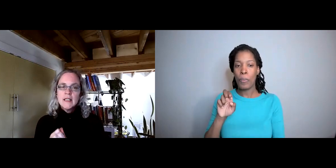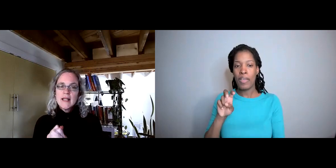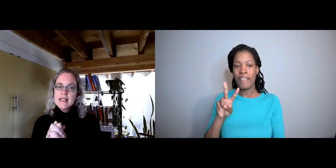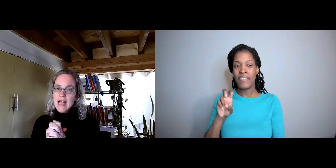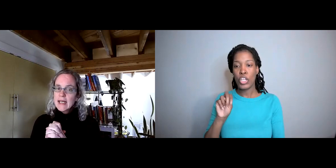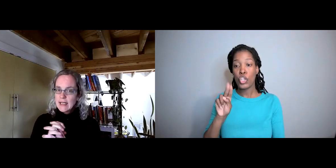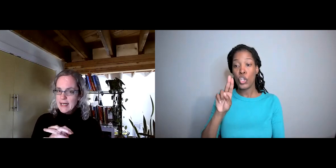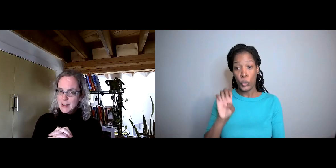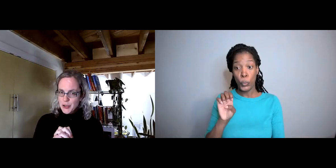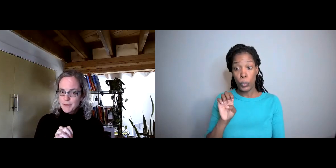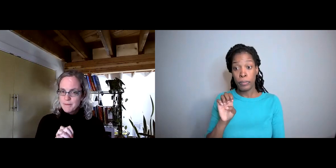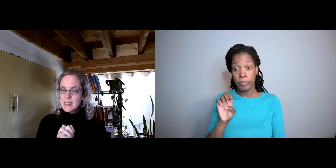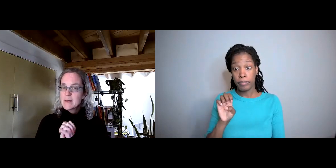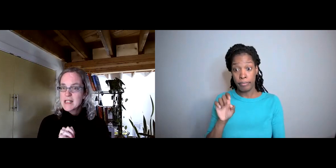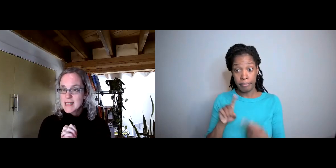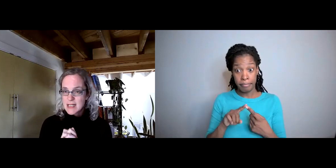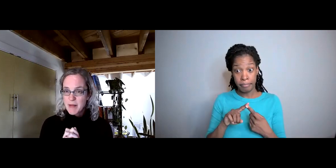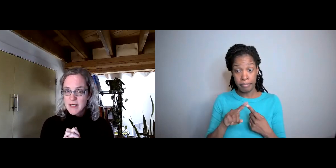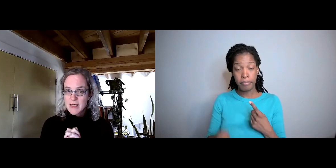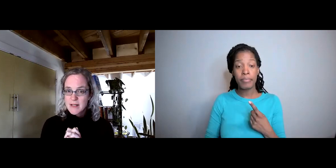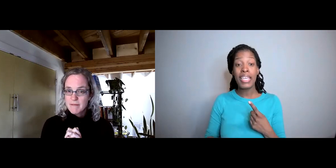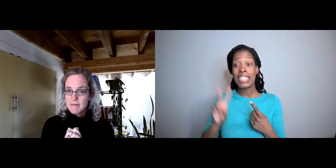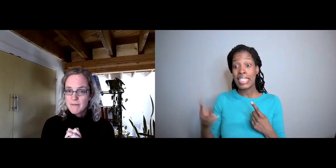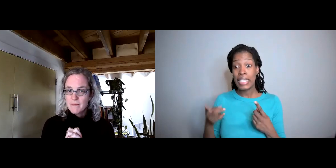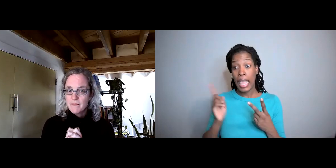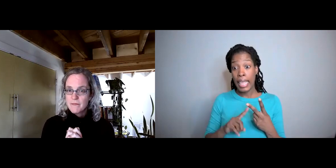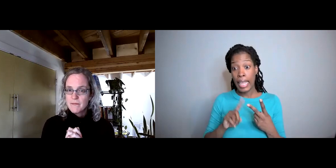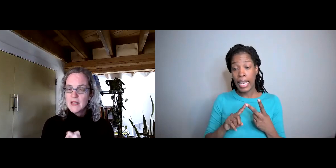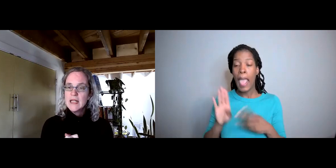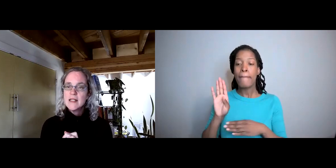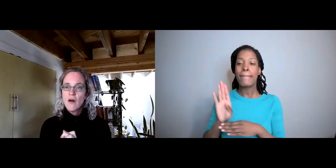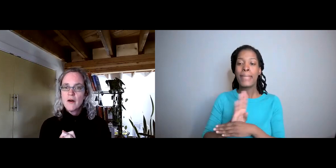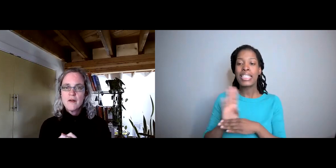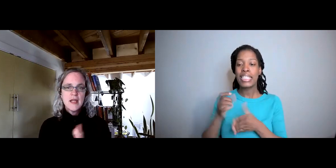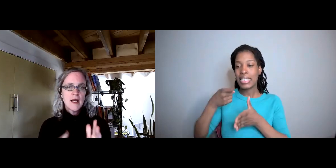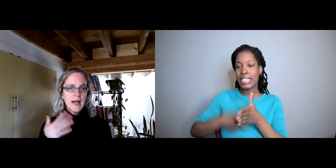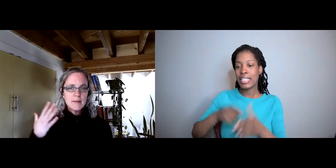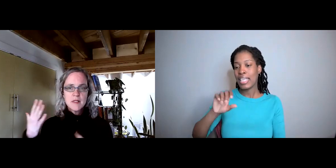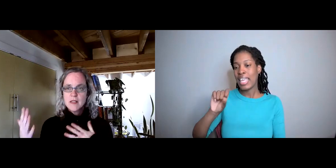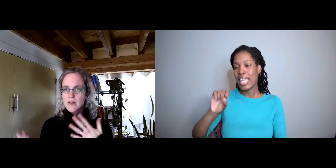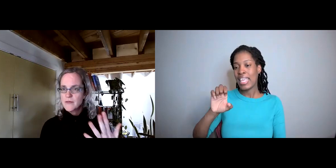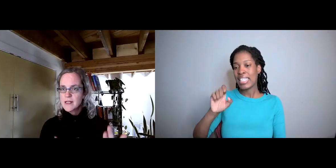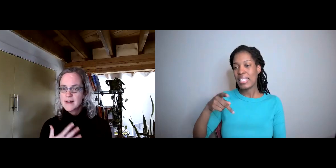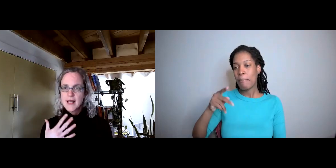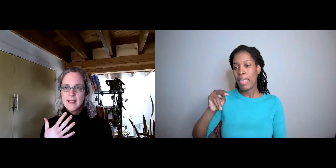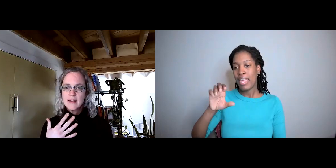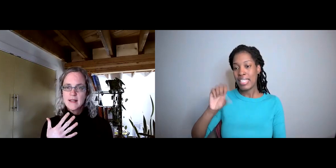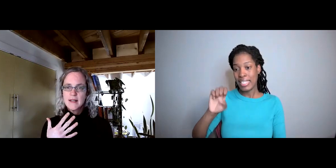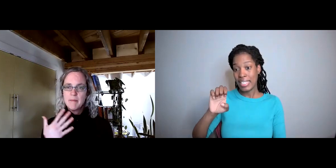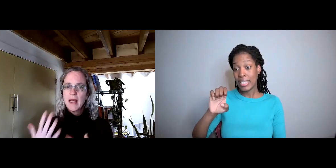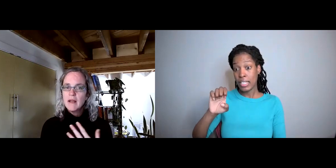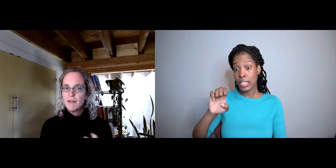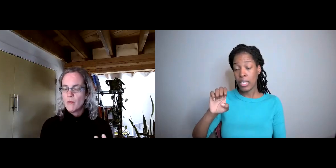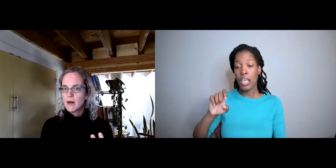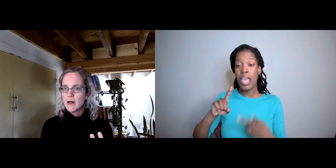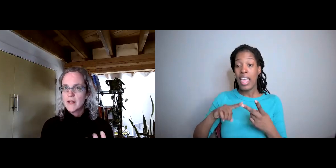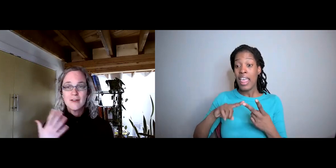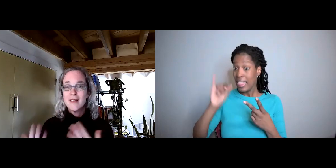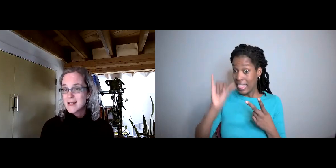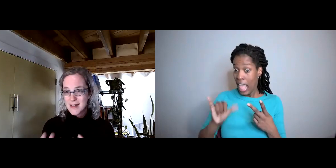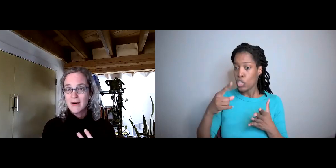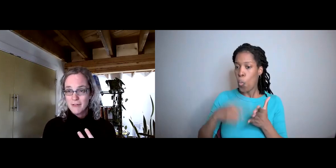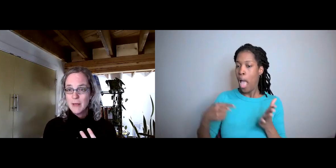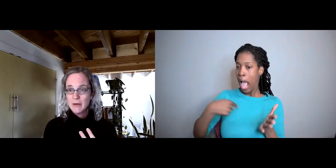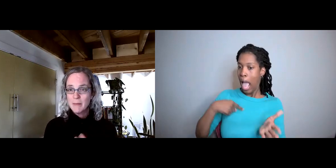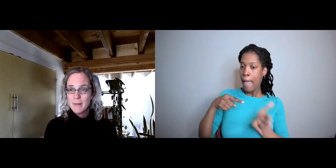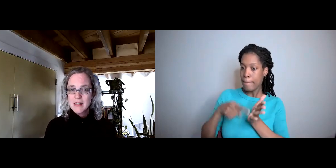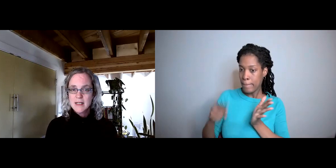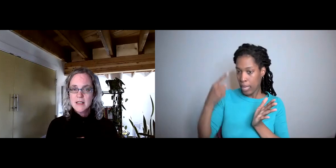Now the second key term is business expenses. These are the items and services that I pay for that are necessary for me to run my business.